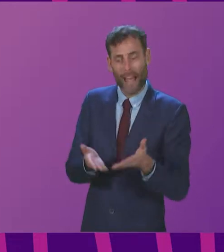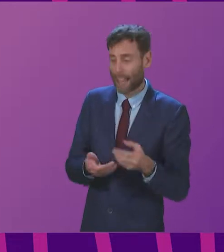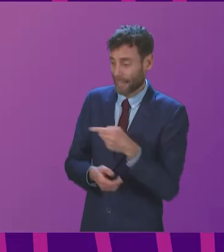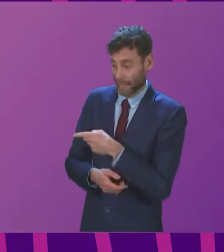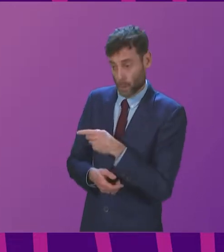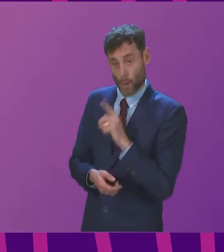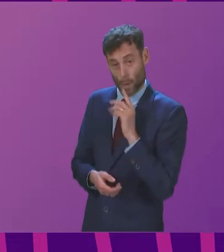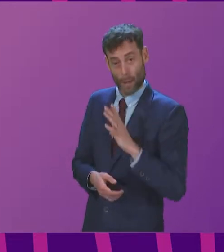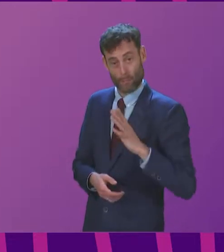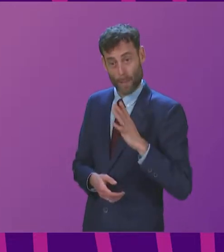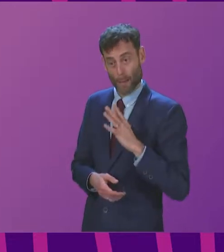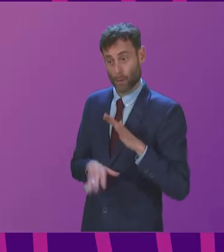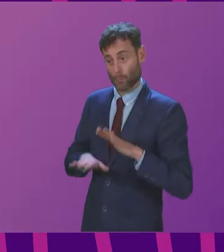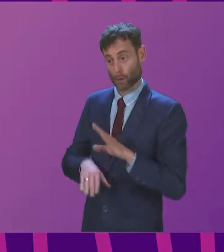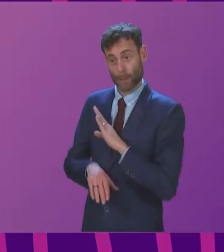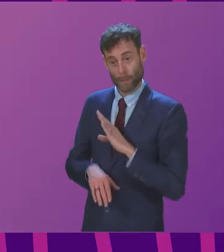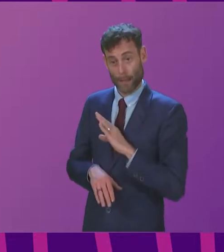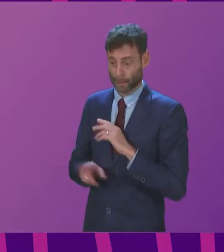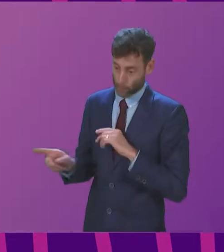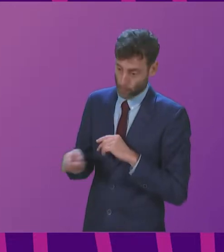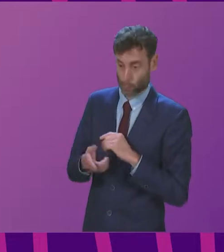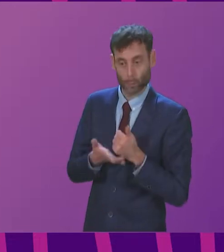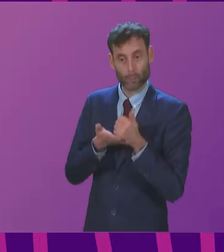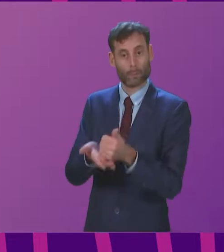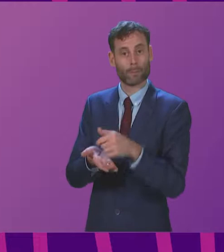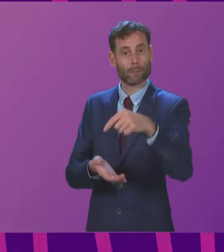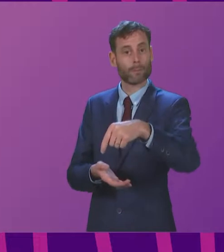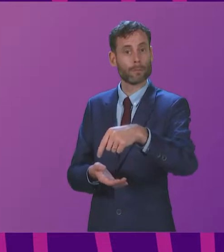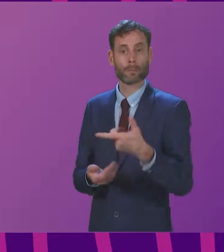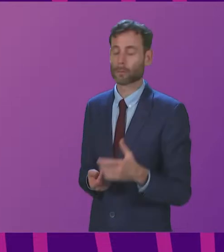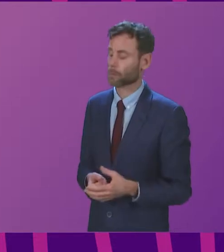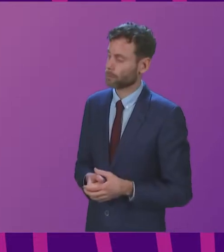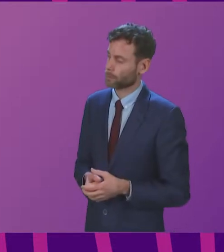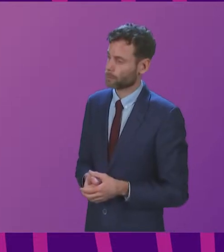her Government take any action to arrange additional support for NHS Forth Valley?